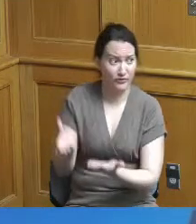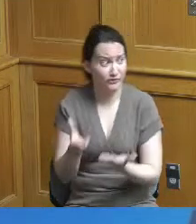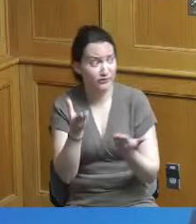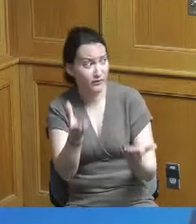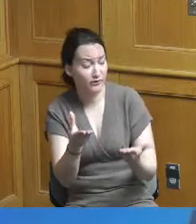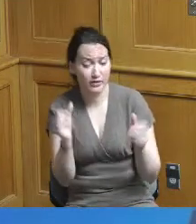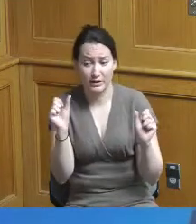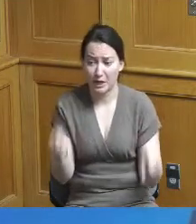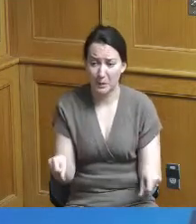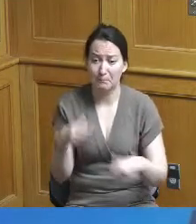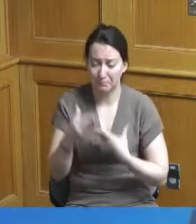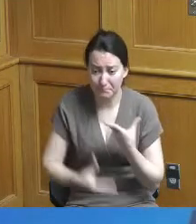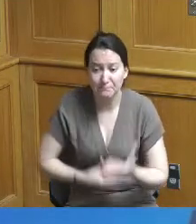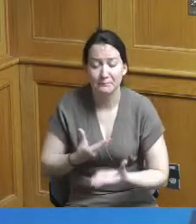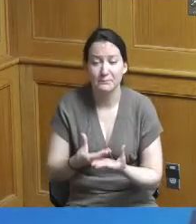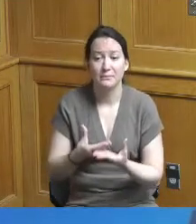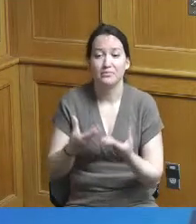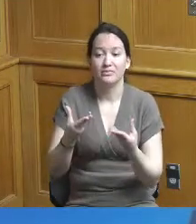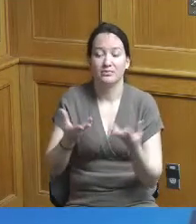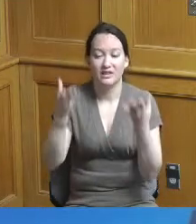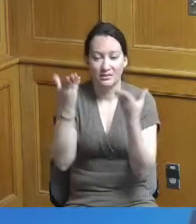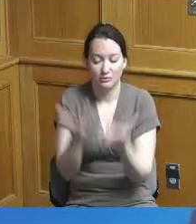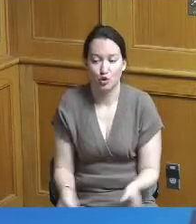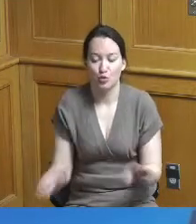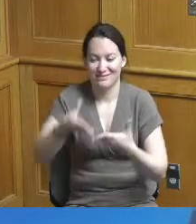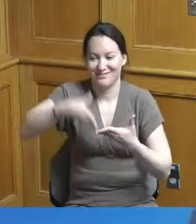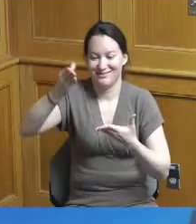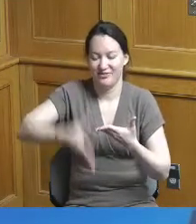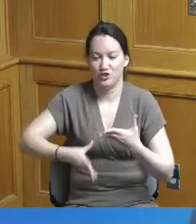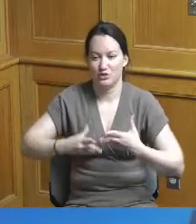that this gets closed out and that we can move forward with the rest of the convention District